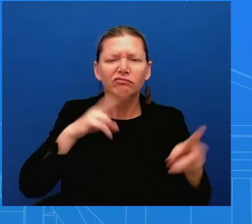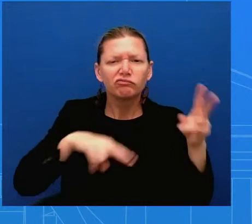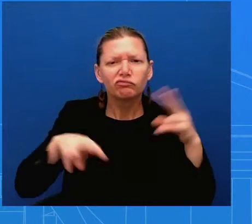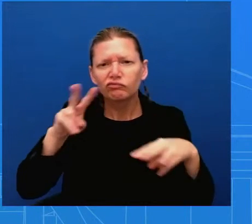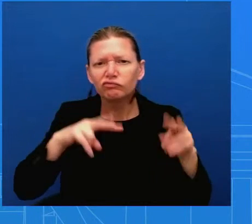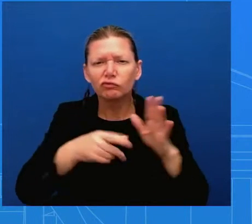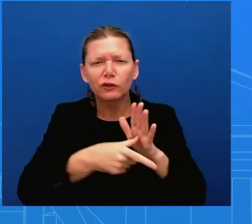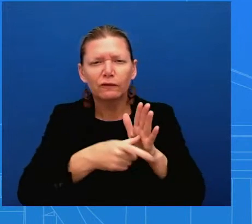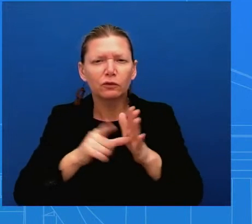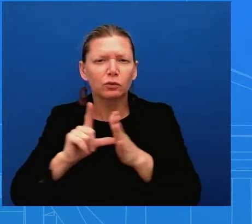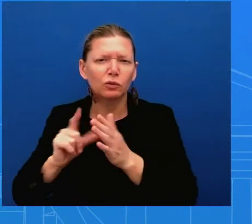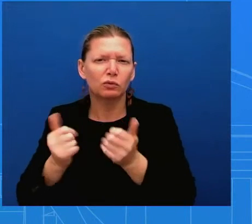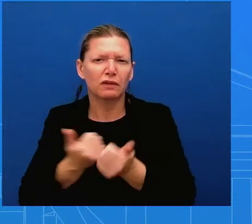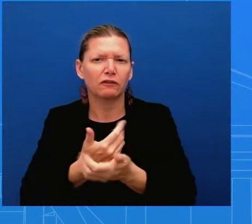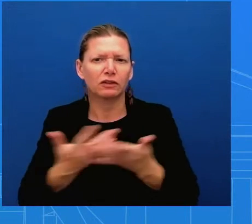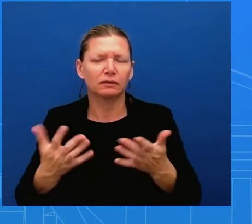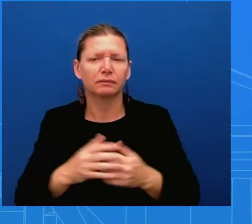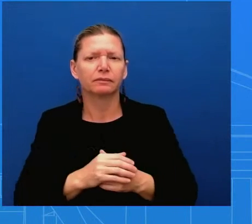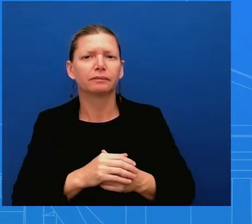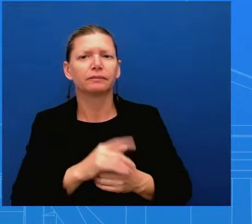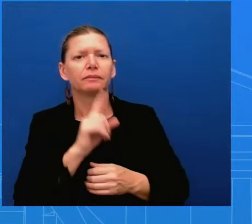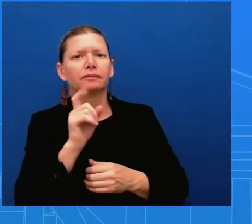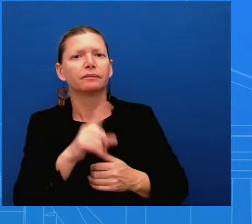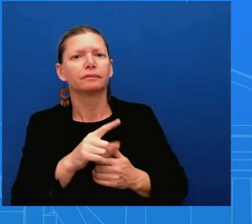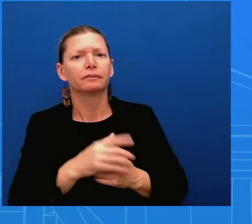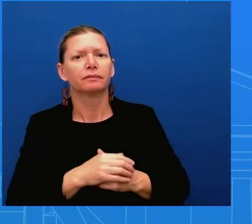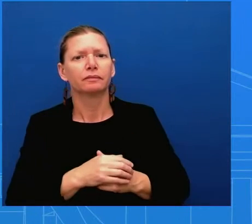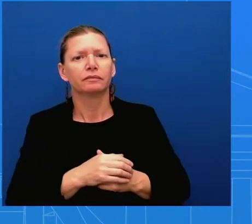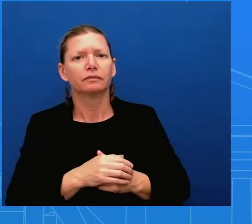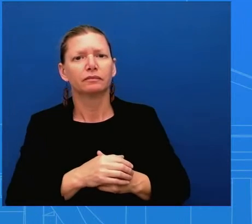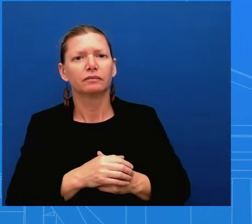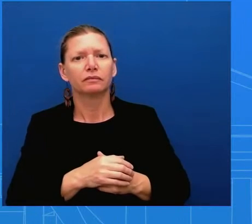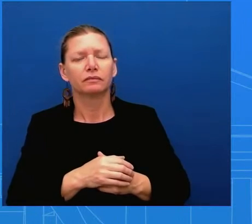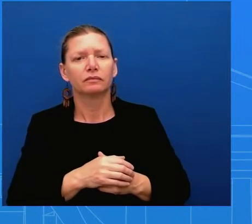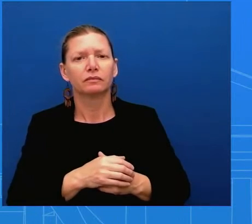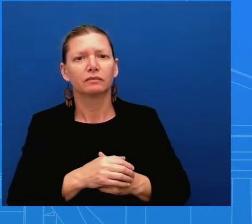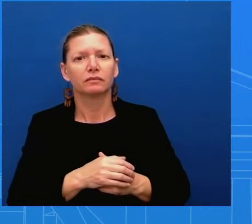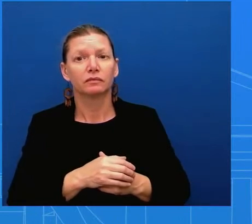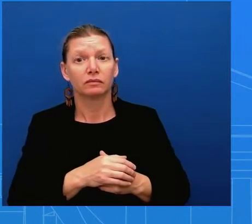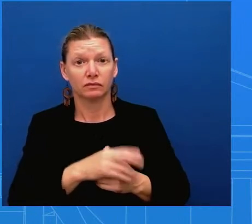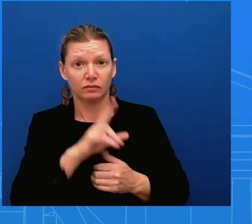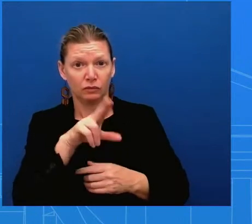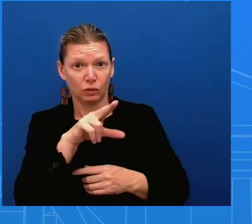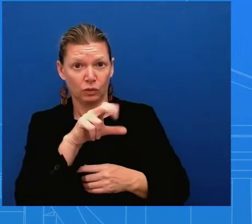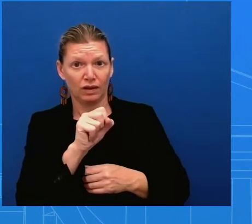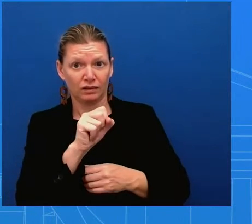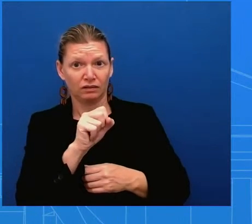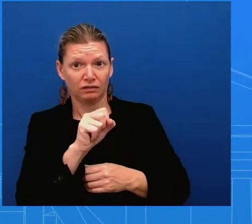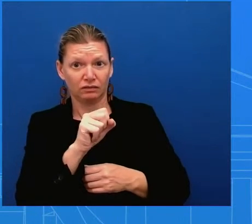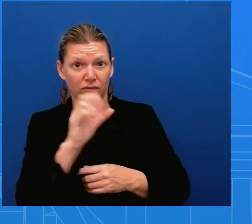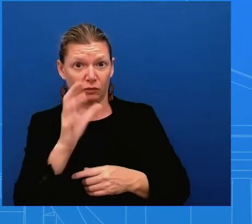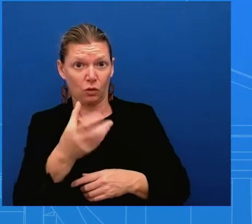The Press: So, the U.S. has withheld bomb shipments to Israel. And on Friday, the State Department